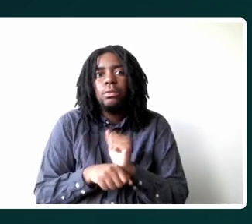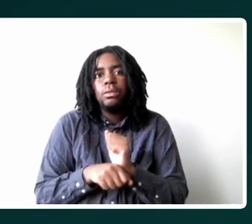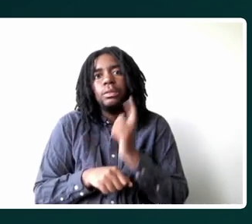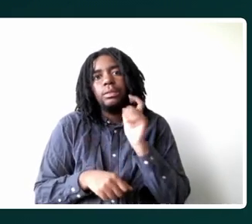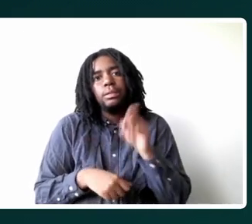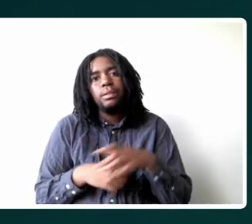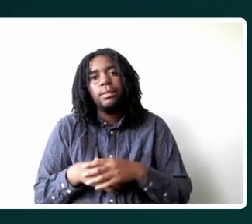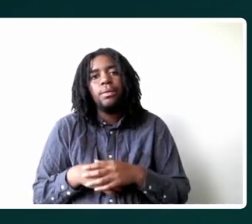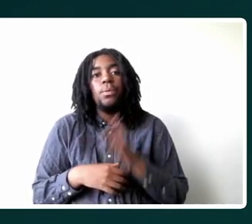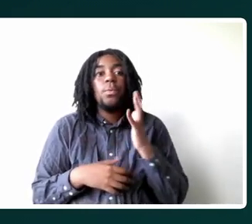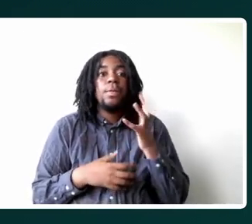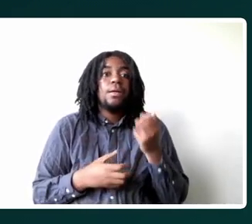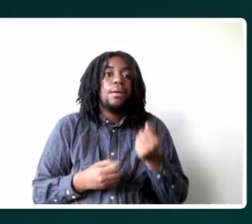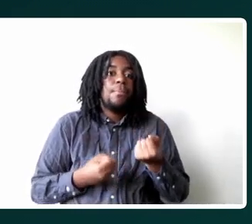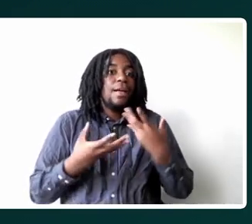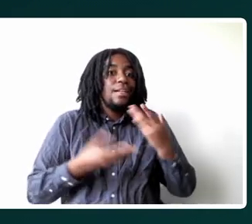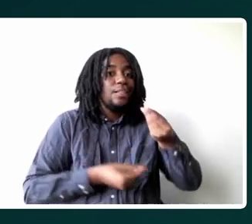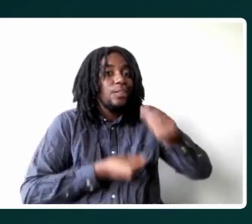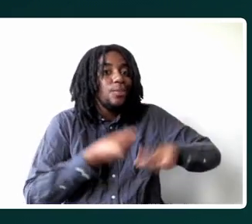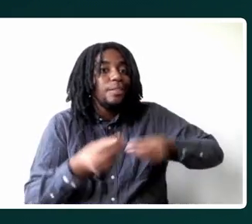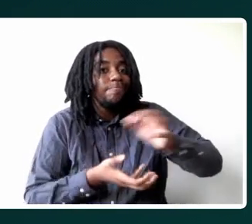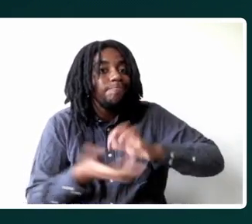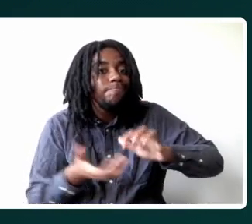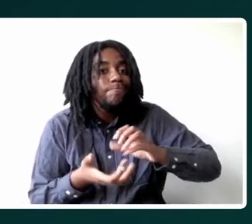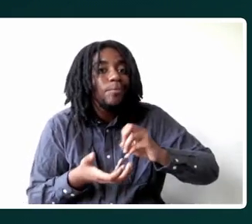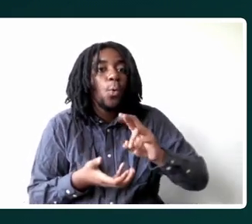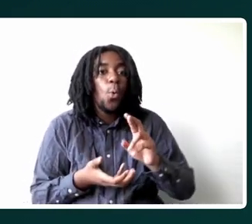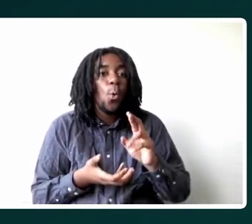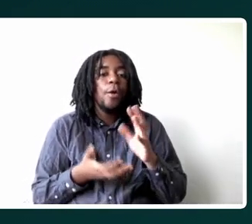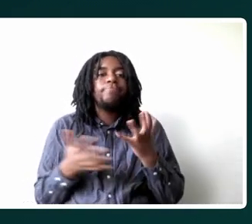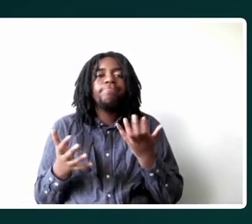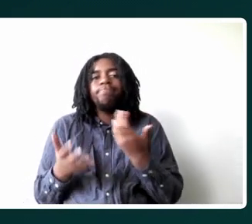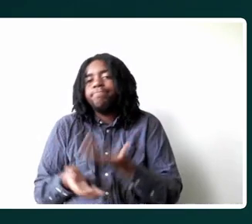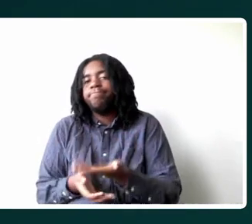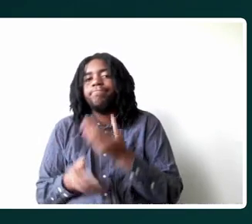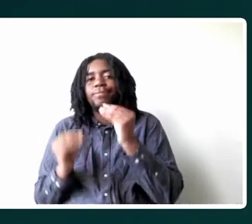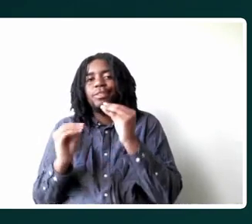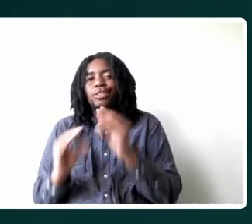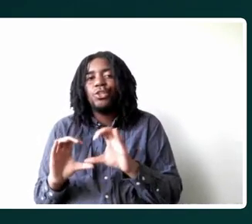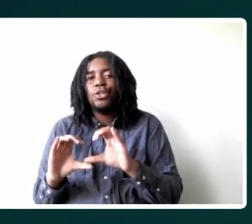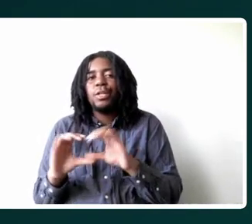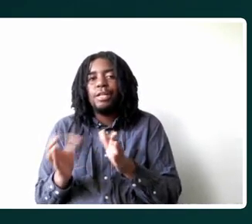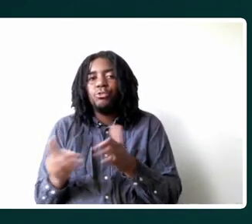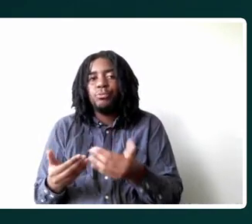or will this be just the teacher in the classroom with the ESOL students? Would you involve the